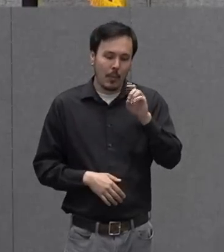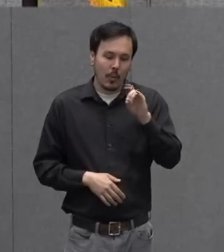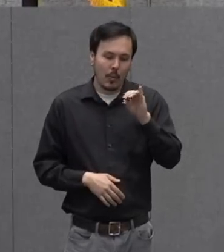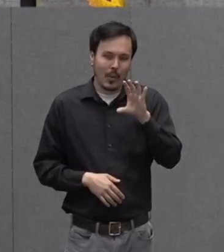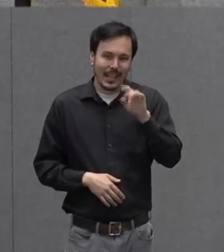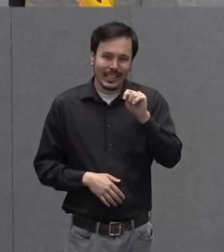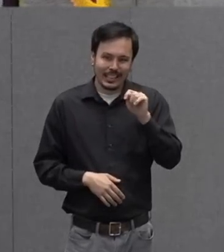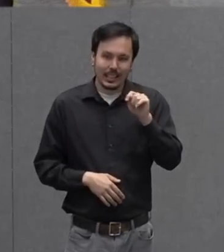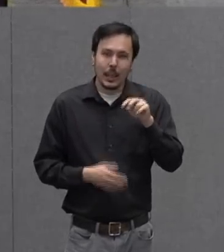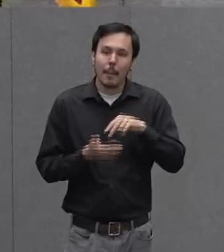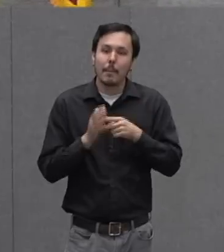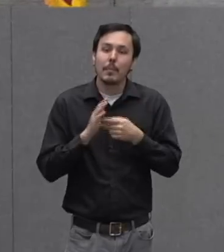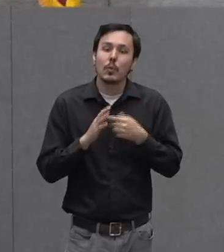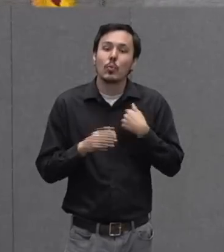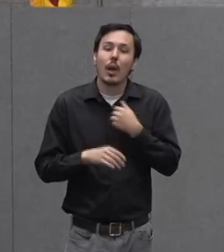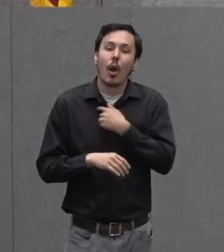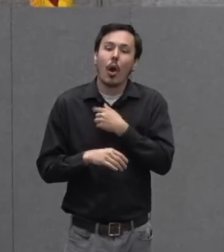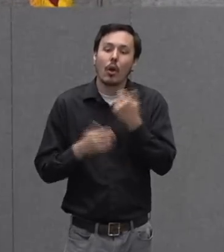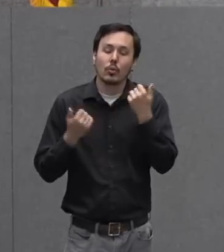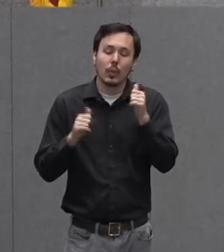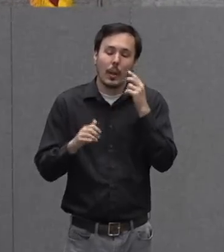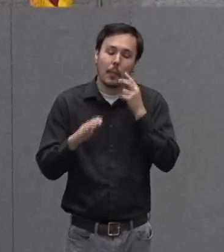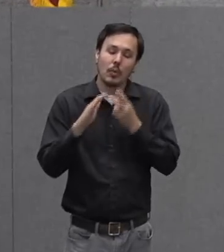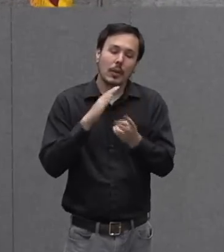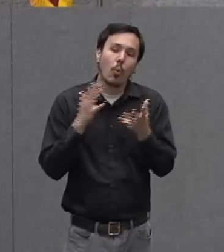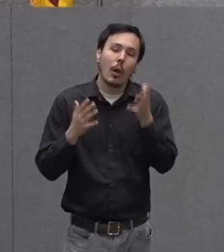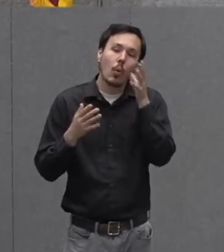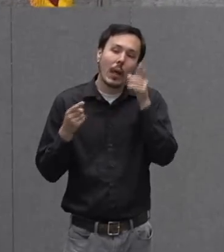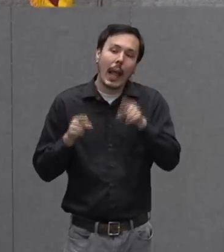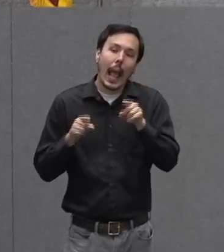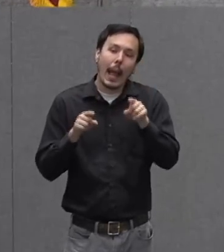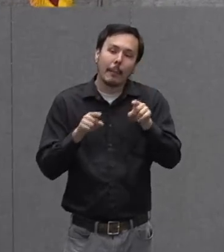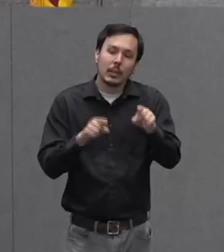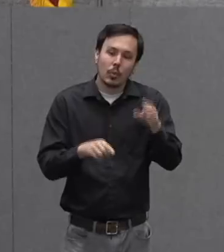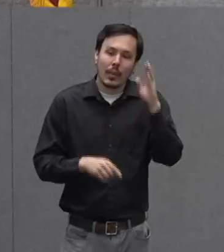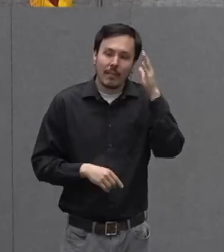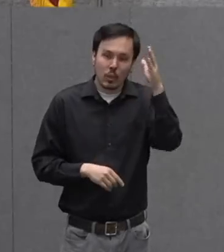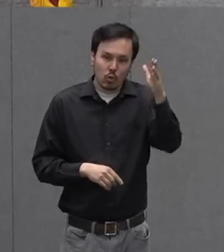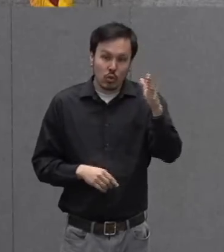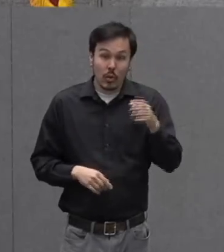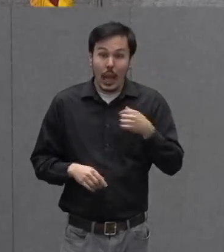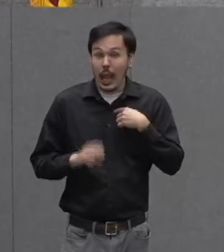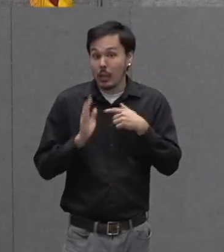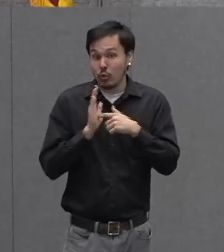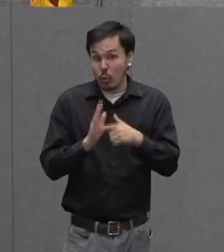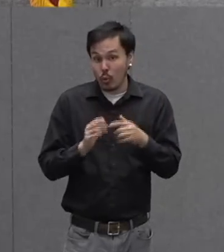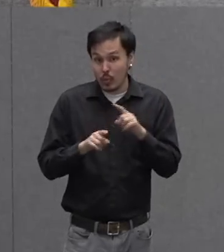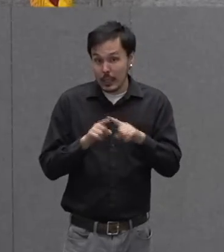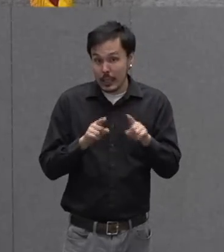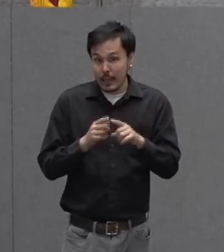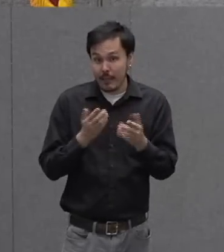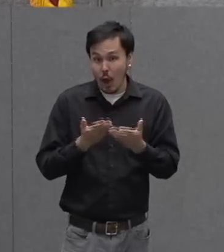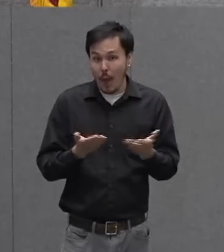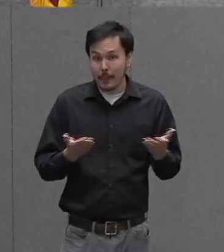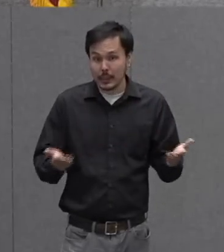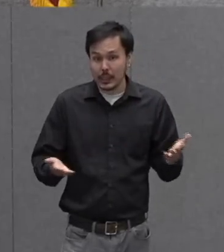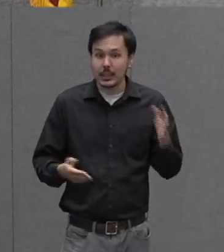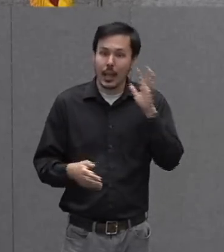think is going to happen in the future. So as I show you different objects, I'm gonna ask you to make some predictions